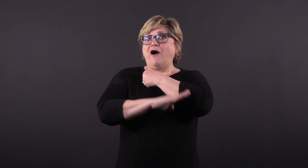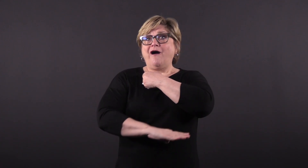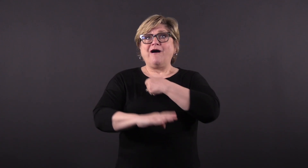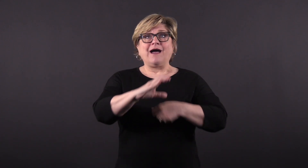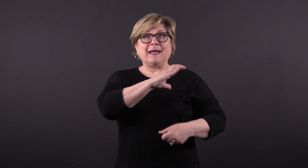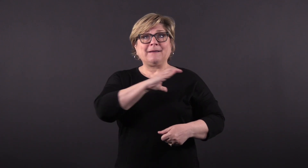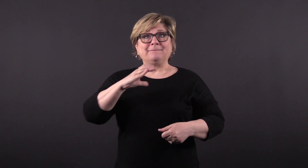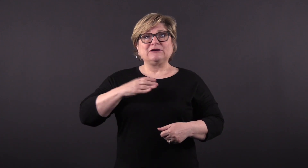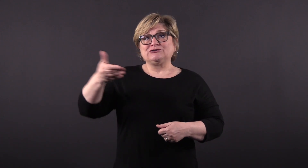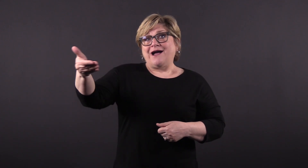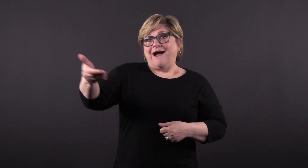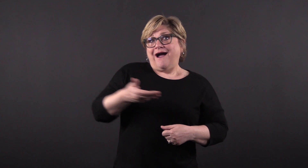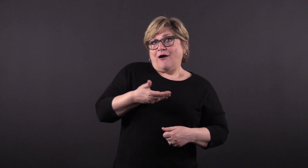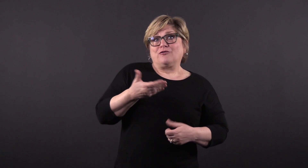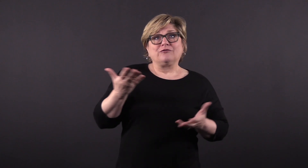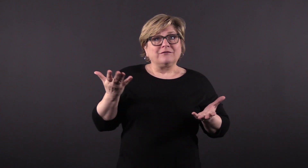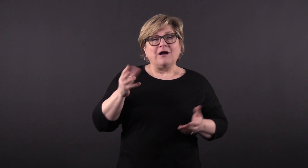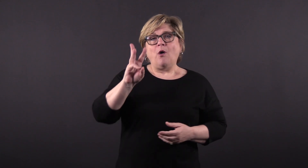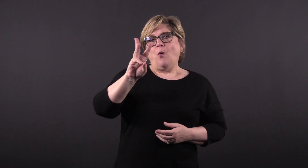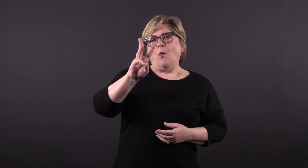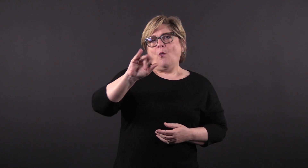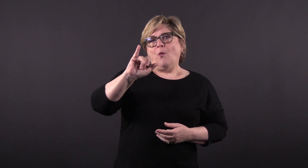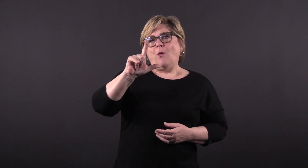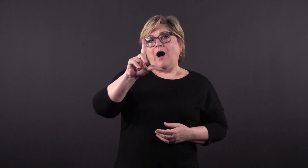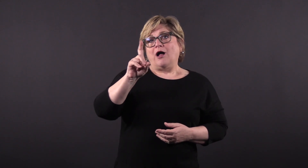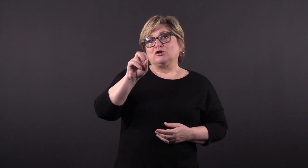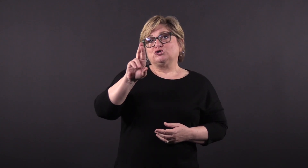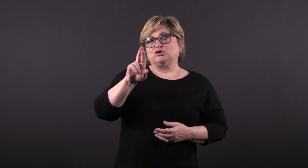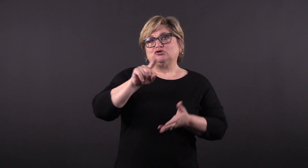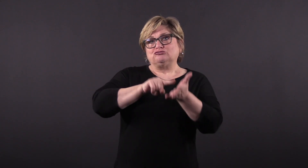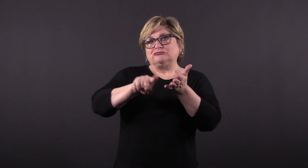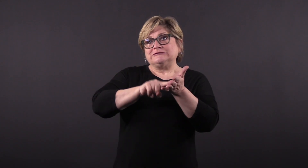Last fall, the Commission hired Wilder Research